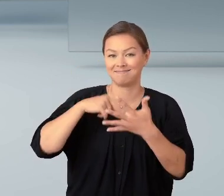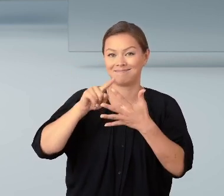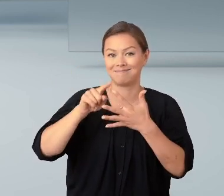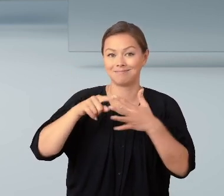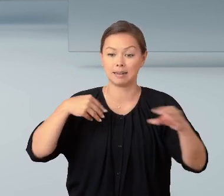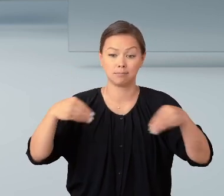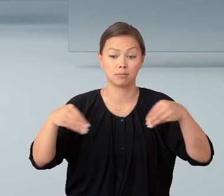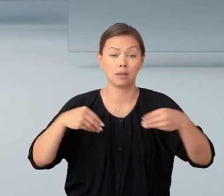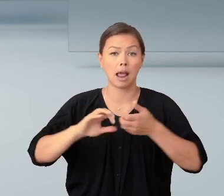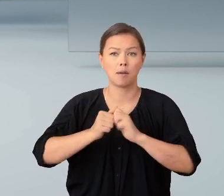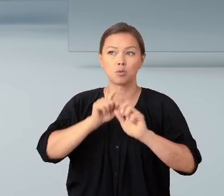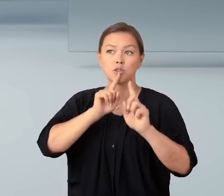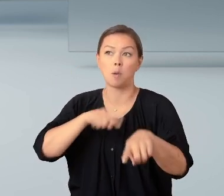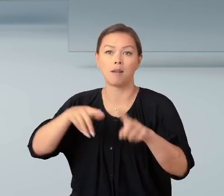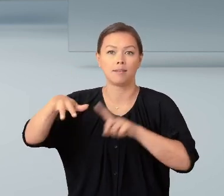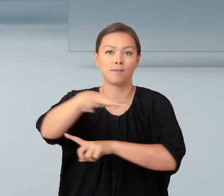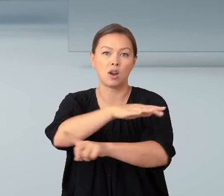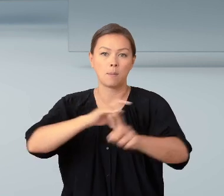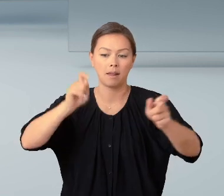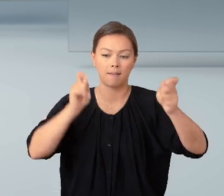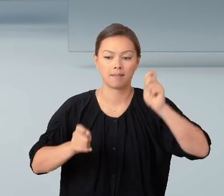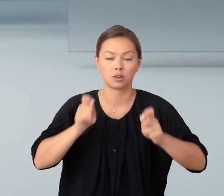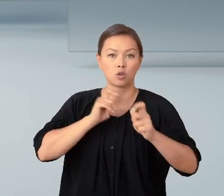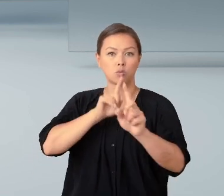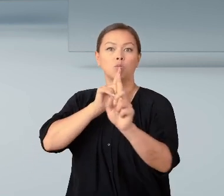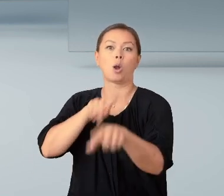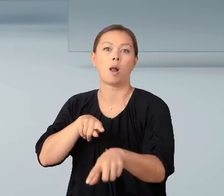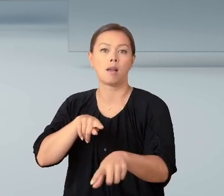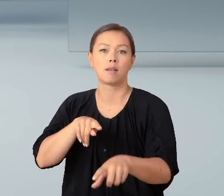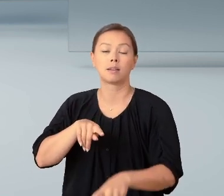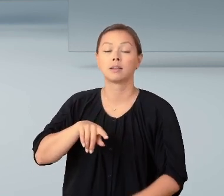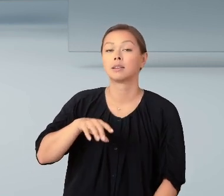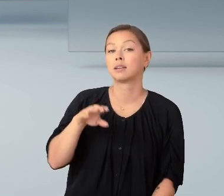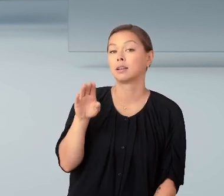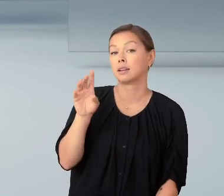business environment. Dynamics 365 Business Central helps uncover